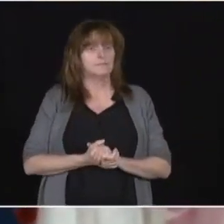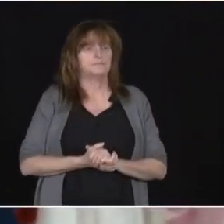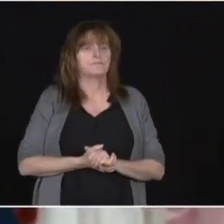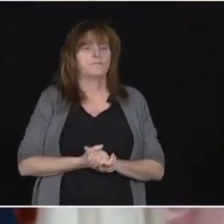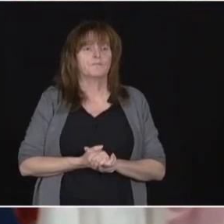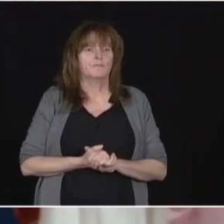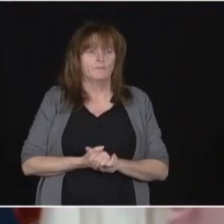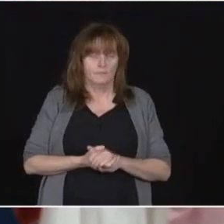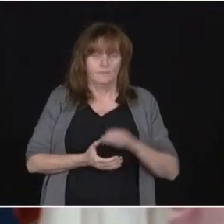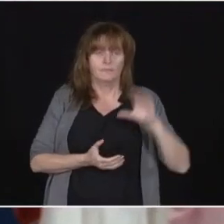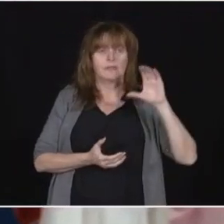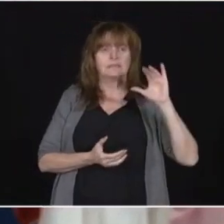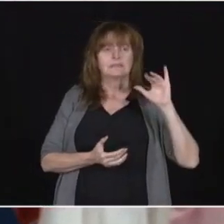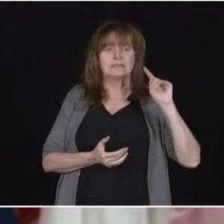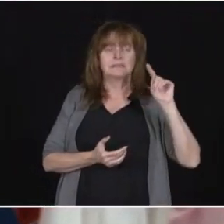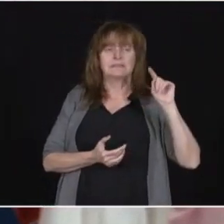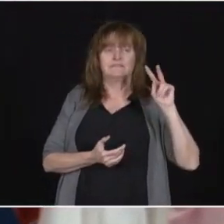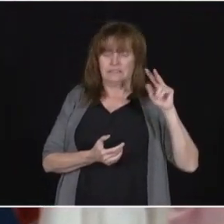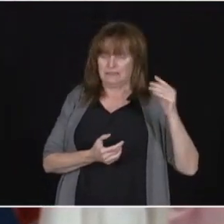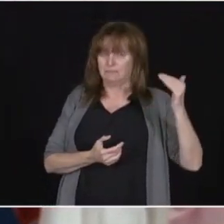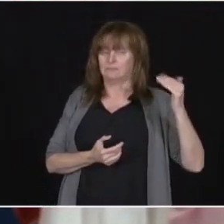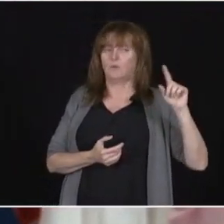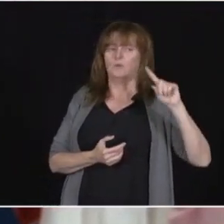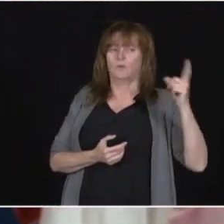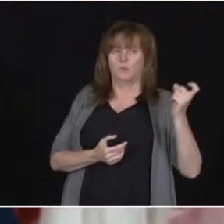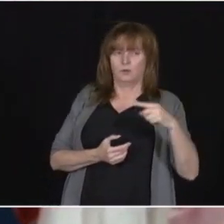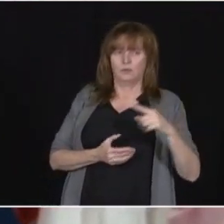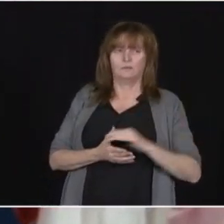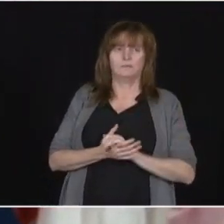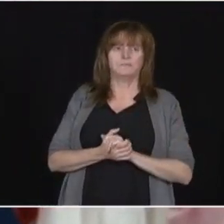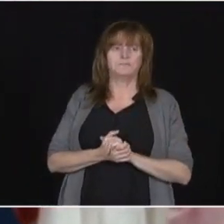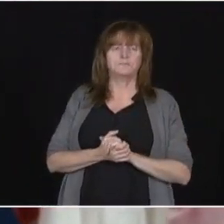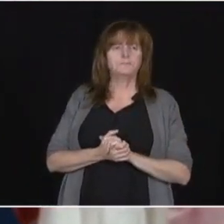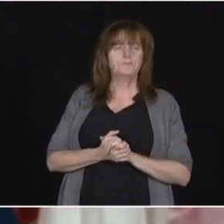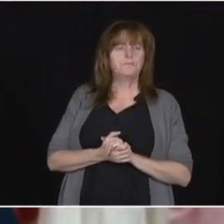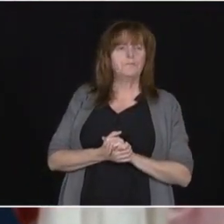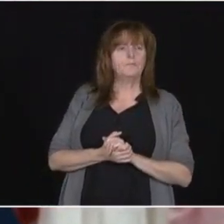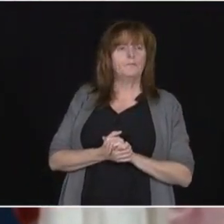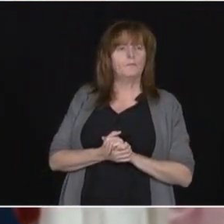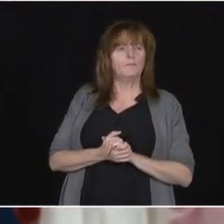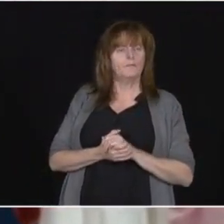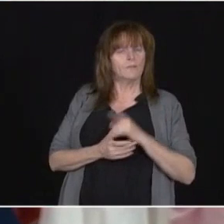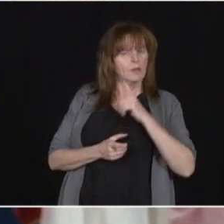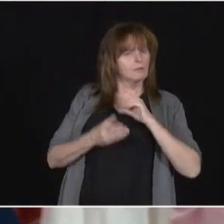the numbers like a hawk. They that doesn't suggest that we could be potentially going backwards.